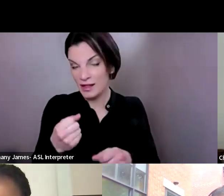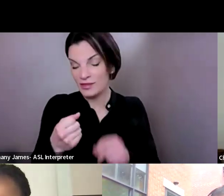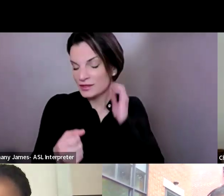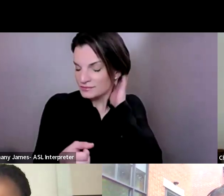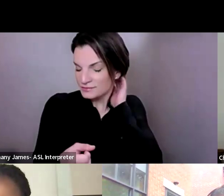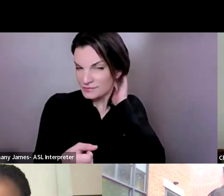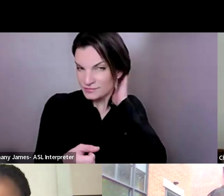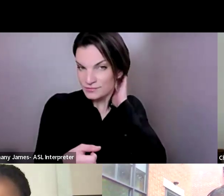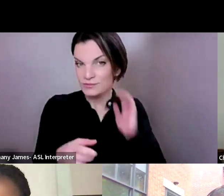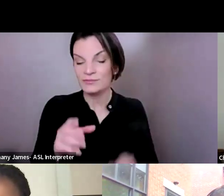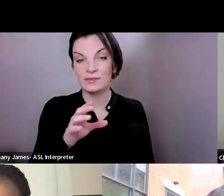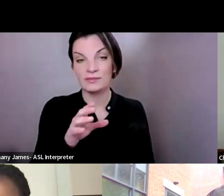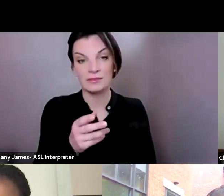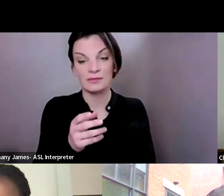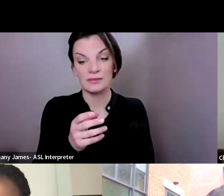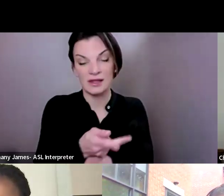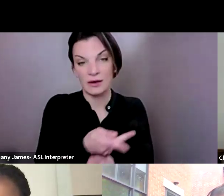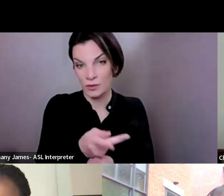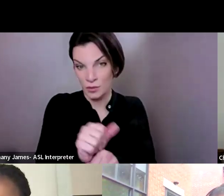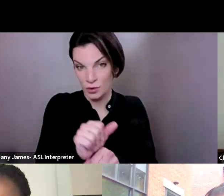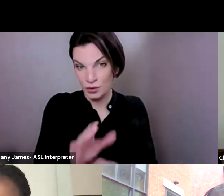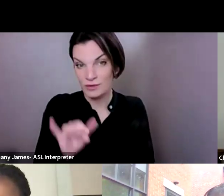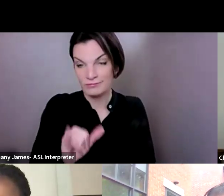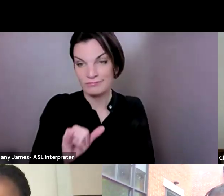and that is not going to be resolved until you aren't taking a vow of poverty to do the